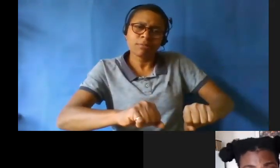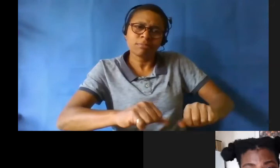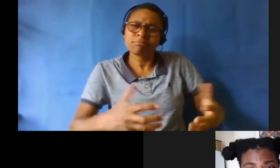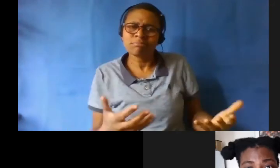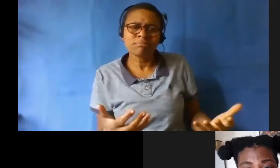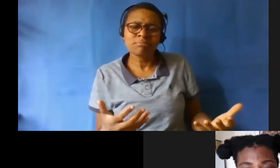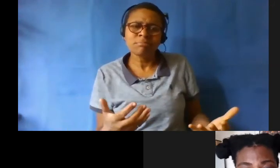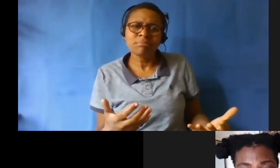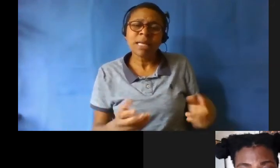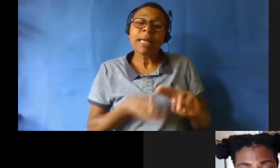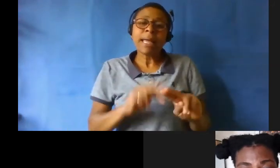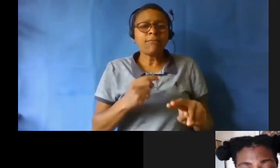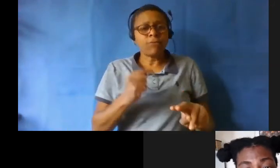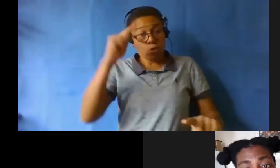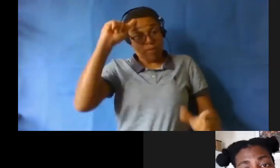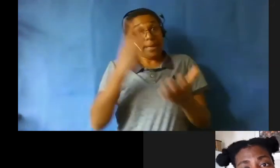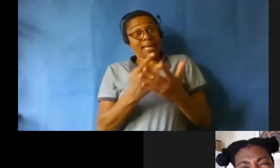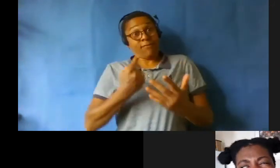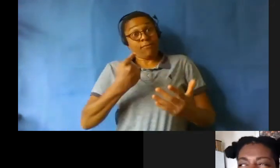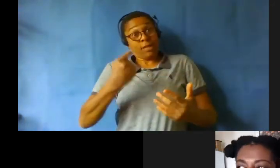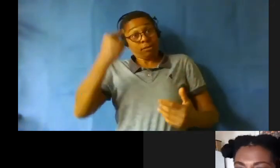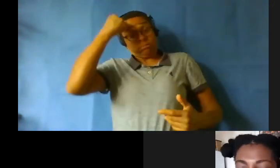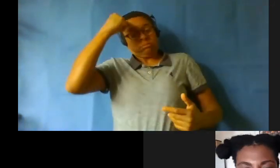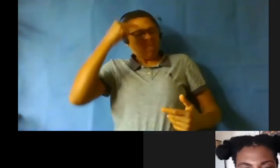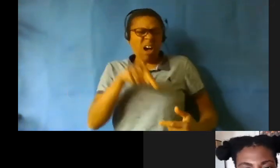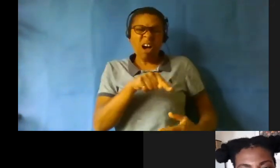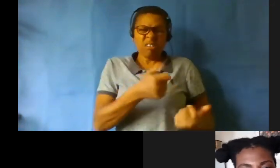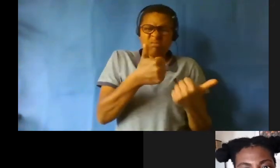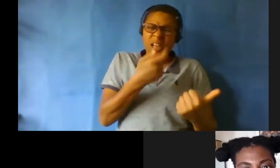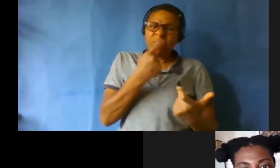be able to take this amount of pain and also will anyone care that this has